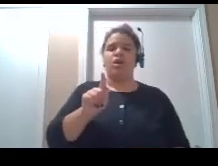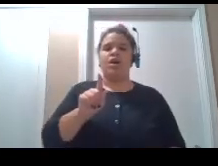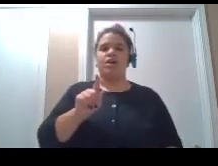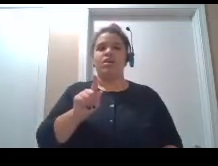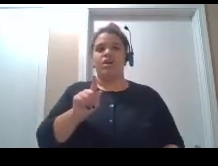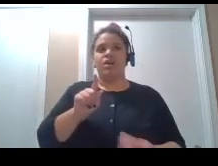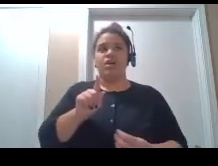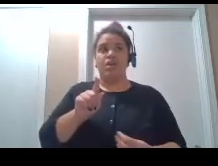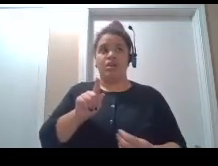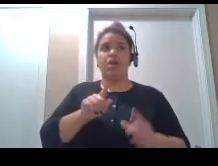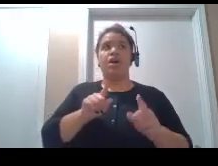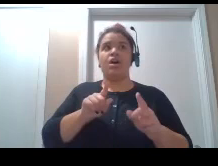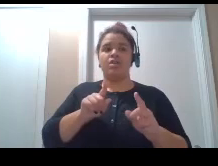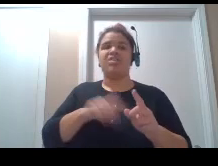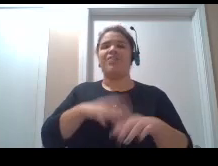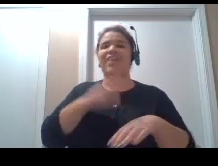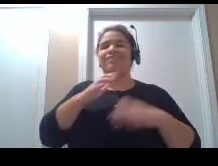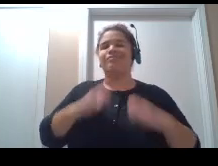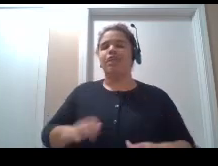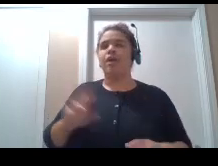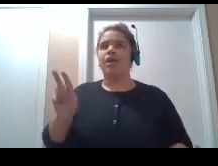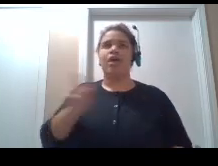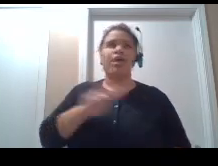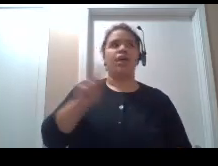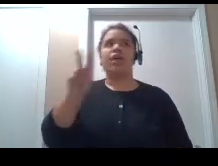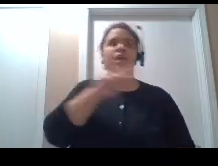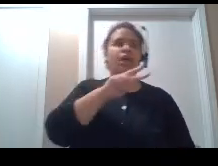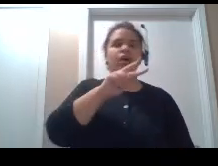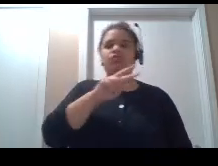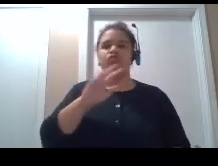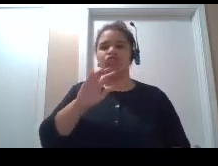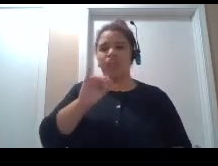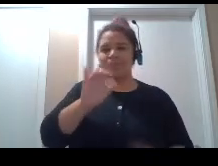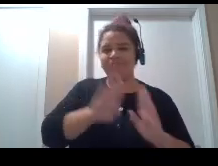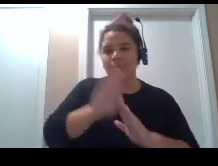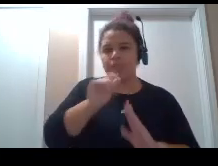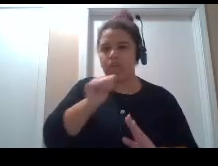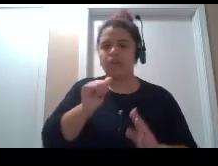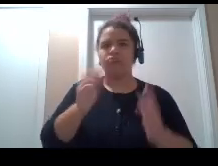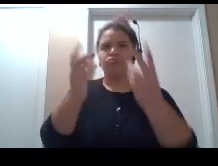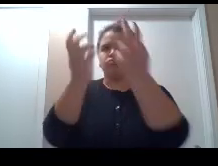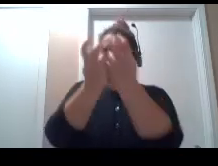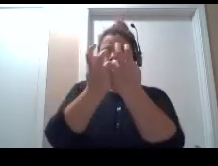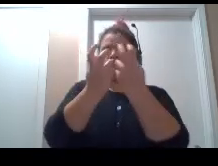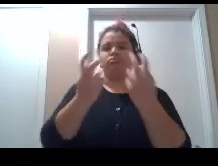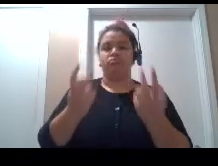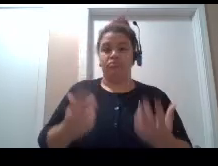Notify the Talent Sourcing Coordinator if the candidate will be late, or not able to do the interview, so the employer